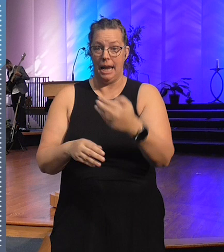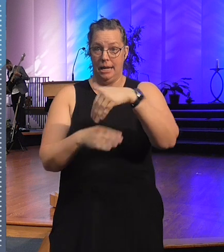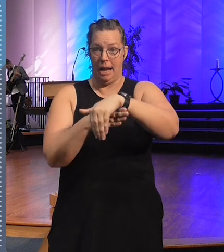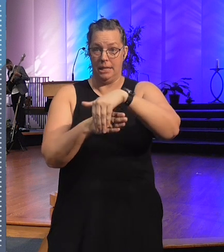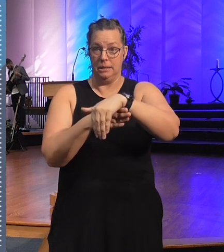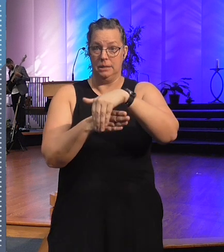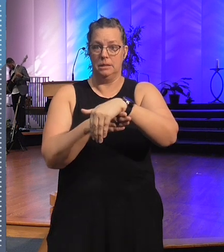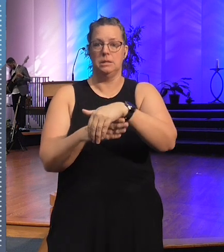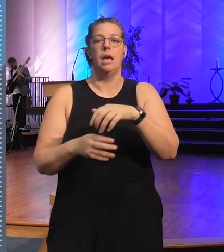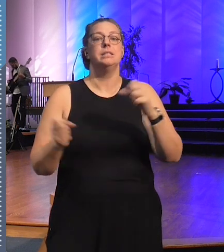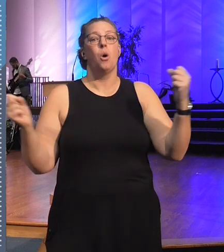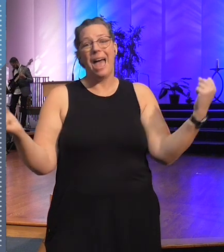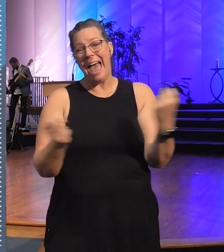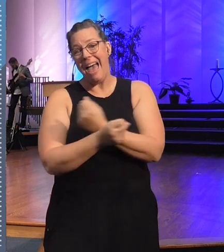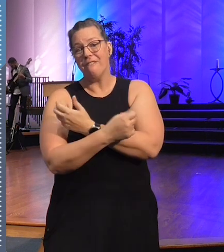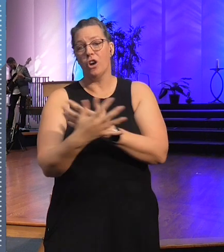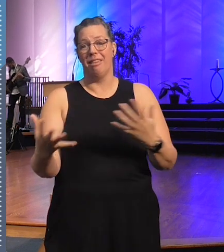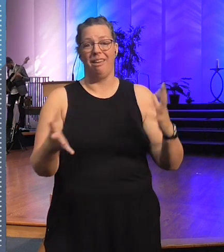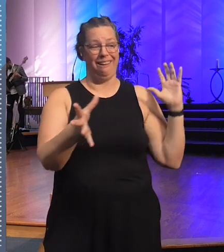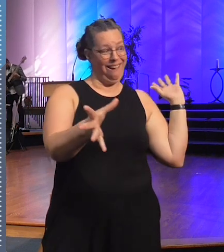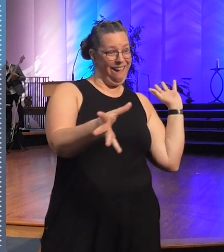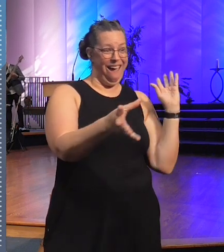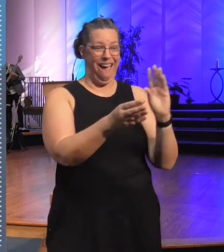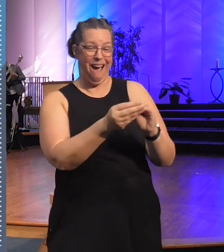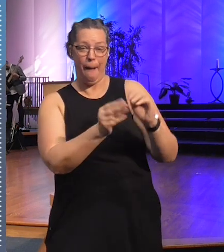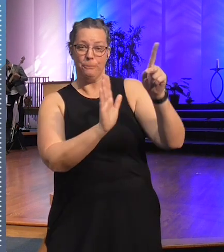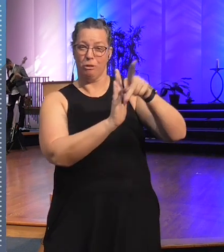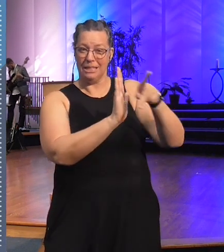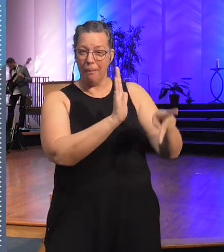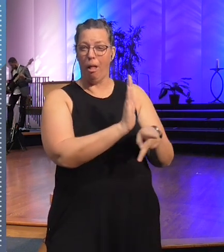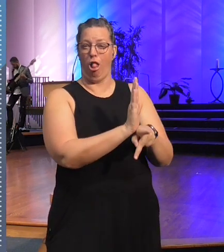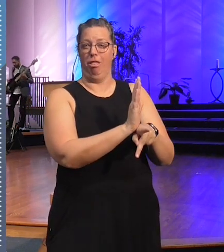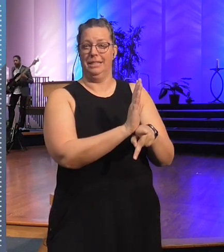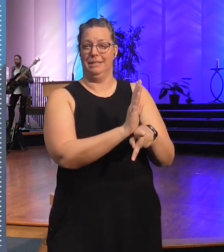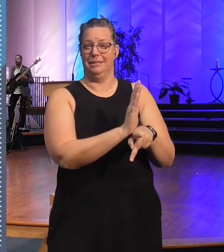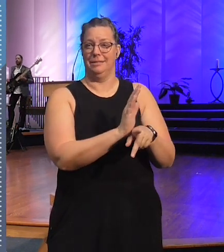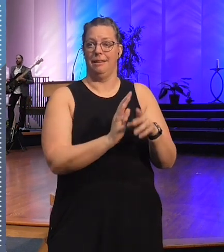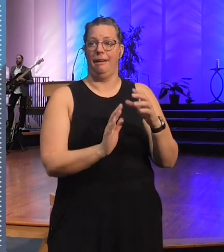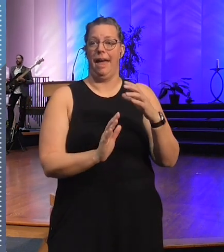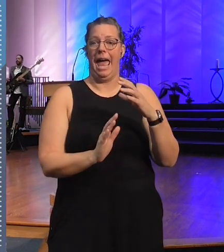everything you've learned all these great science am mind principles and practically apply them into